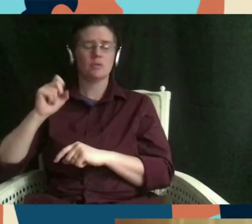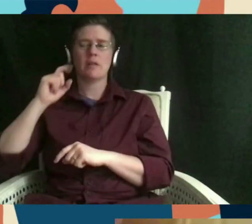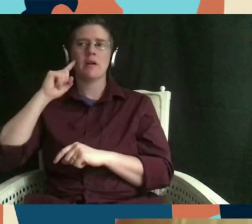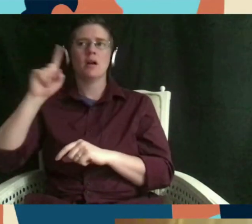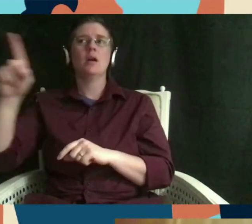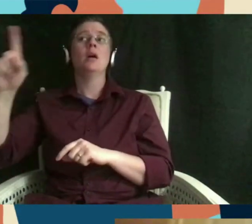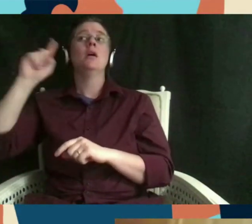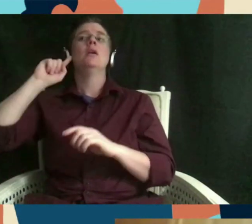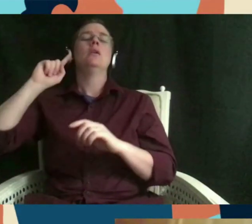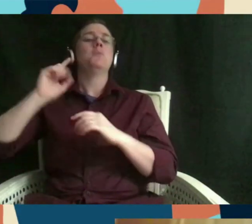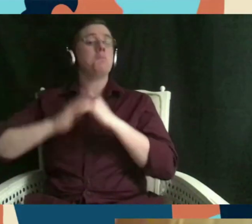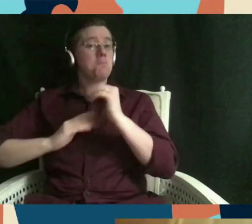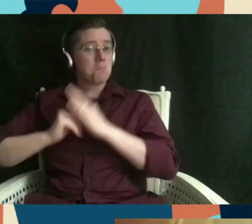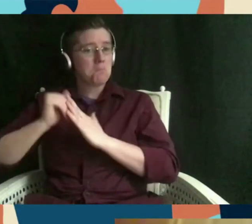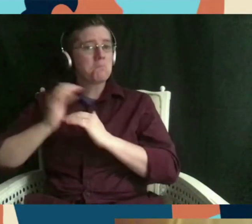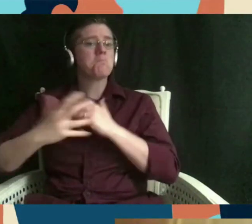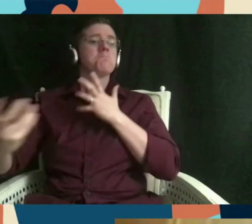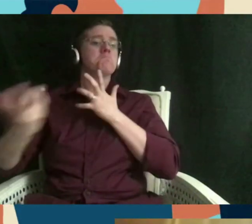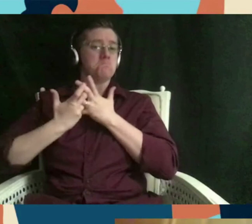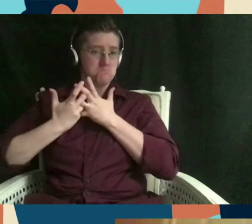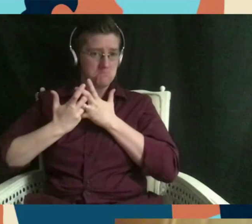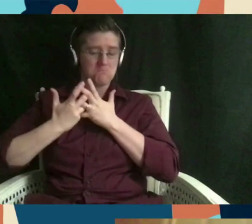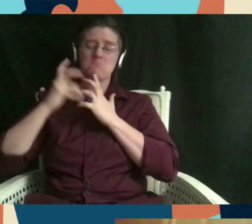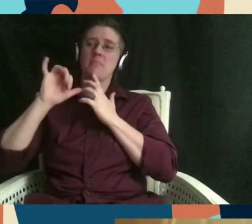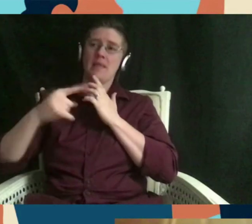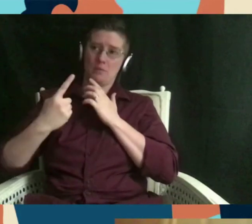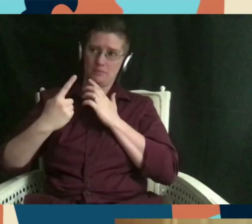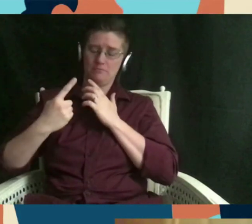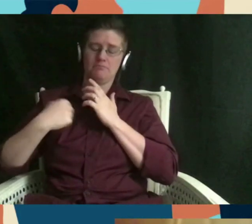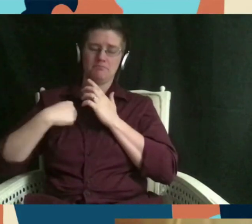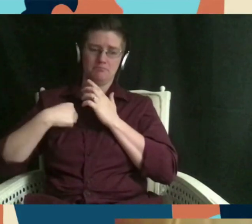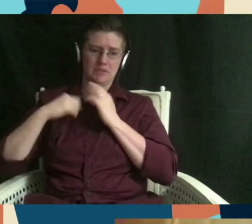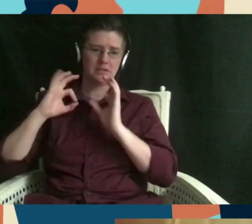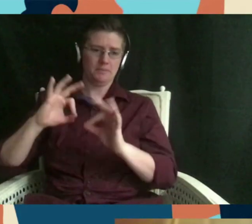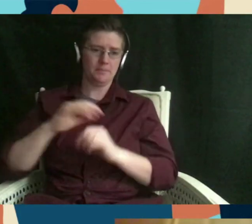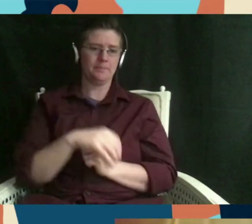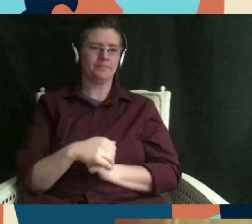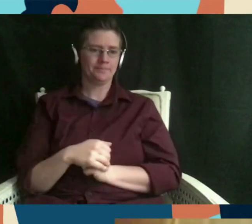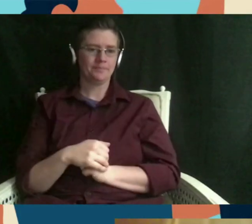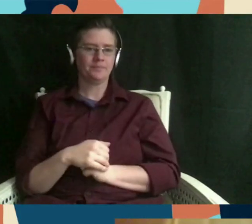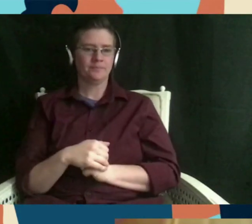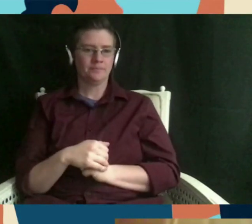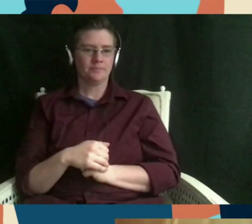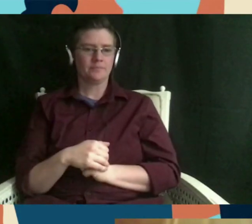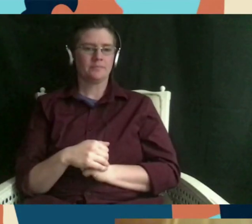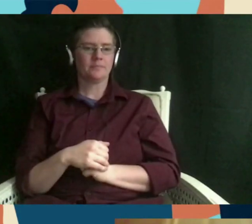absolutely that is so amazing and it looks like we are a little short on time